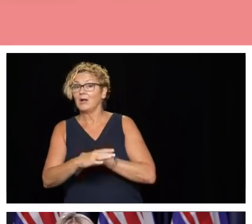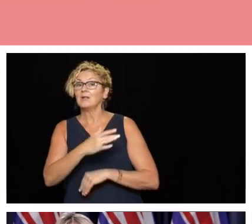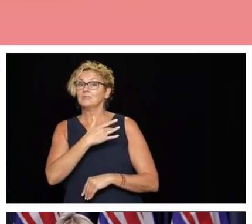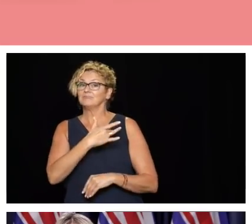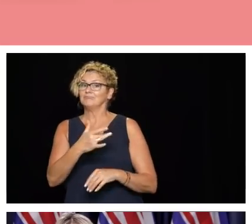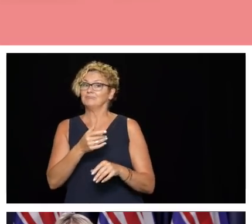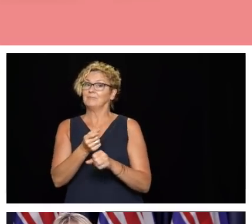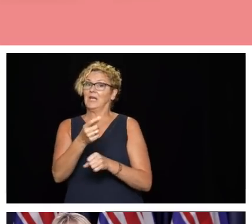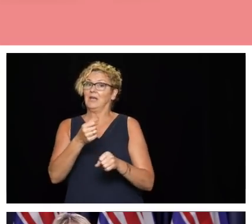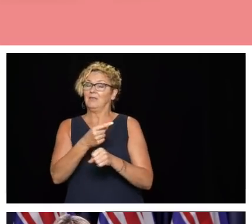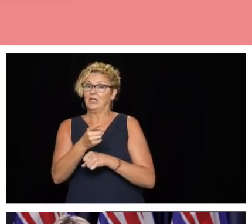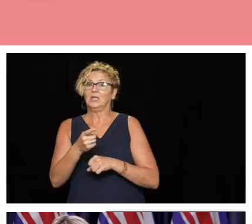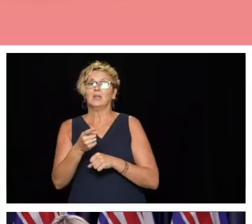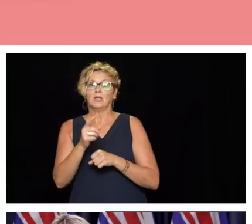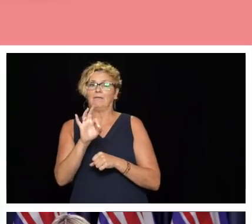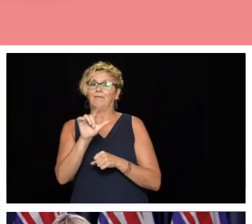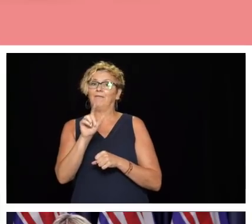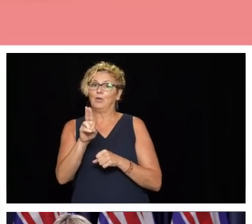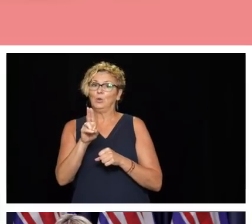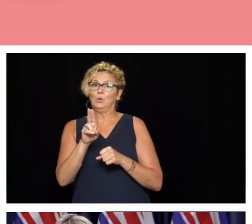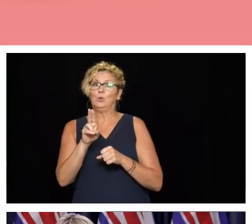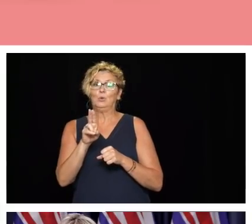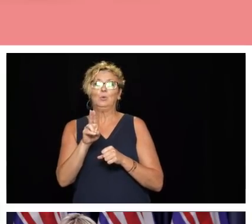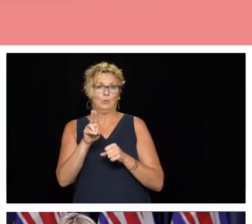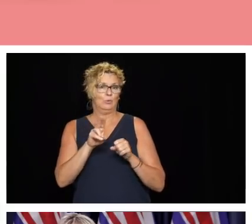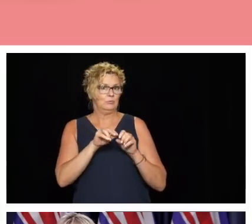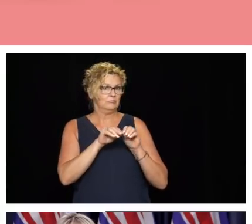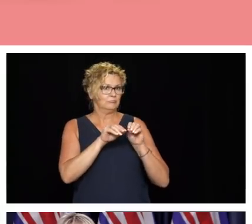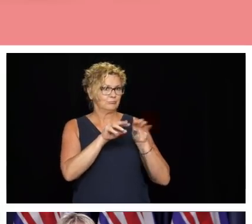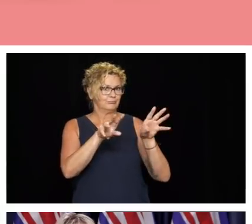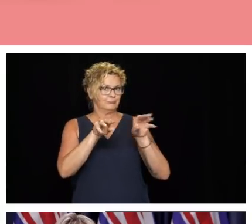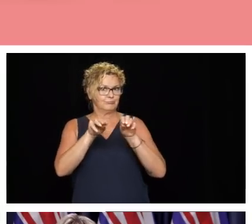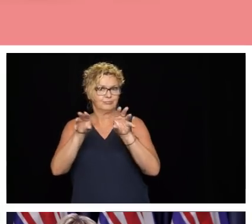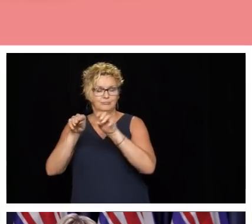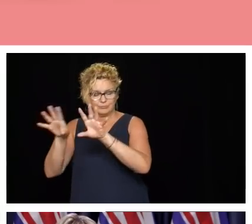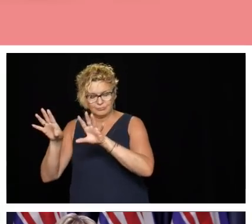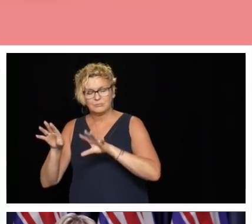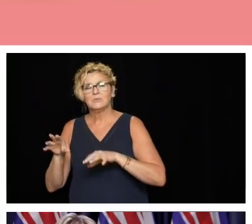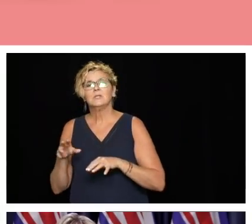we needed to keep the transmission low but as we move into the next phase of our pandemic